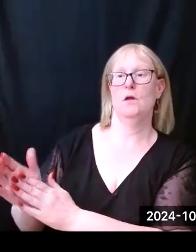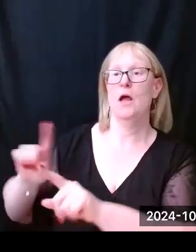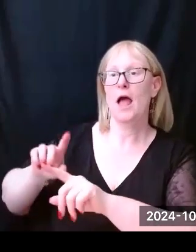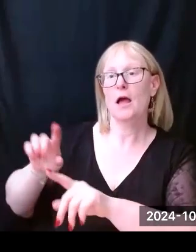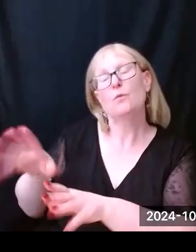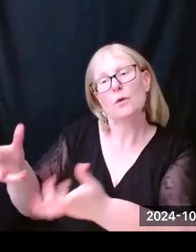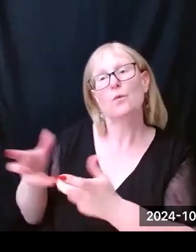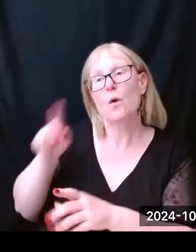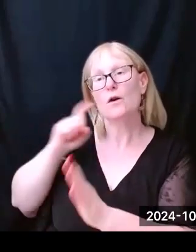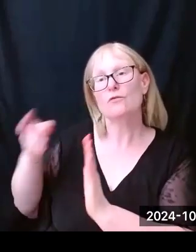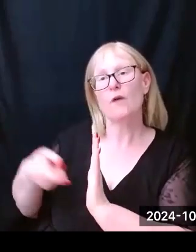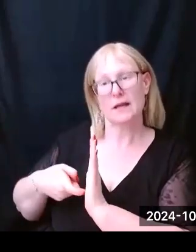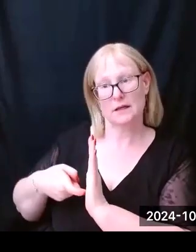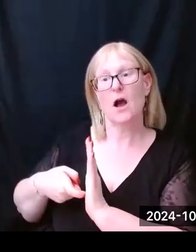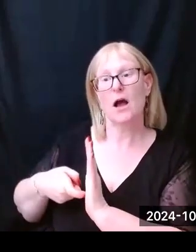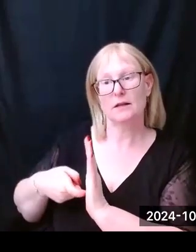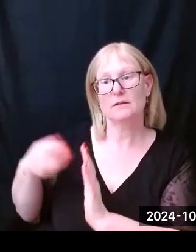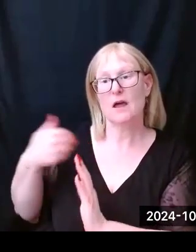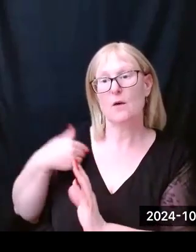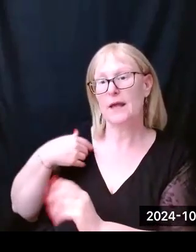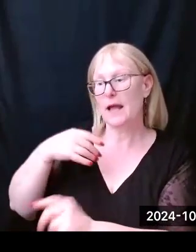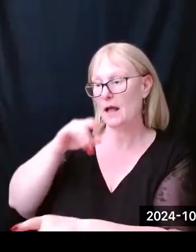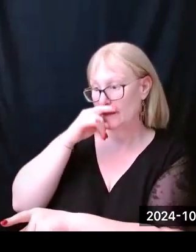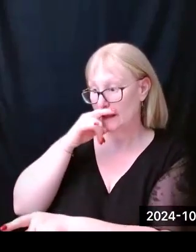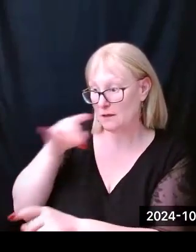have the child step up and do something that was hard.